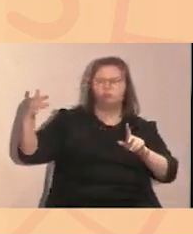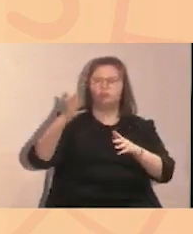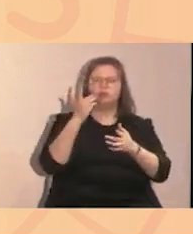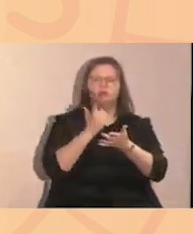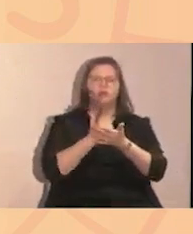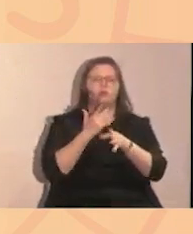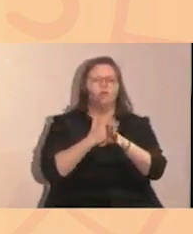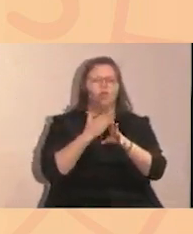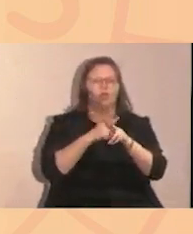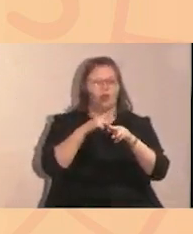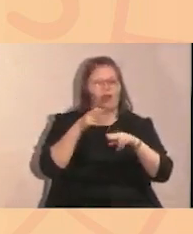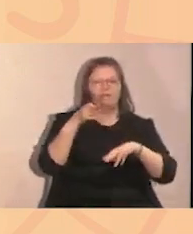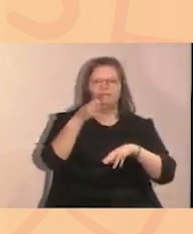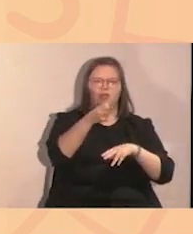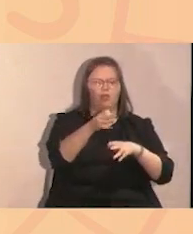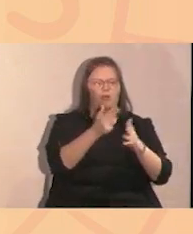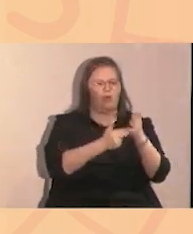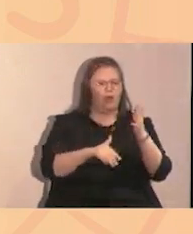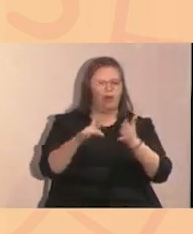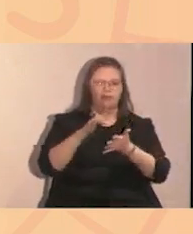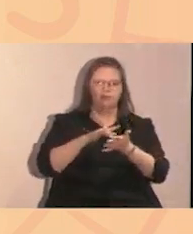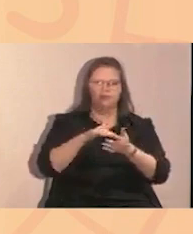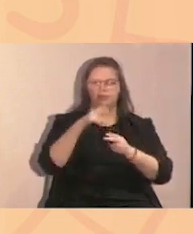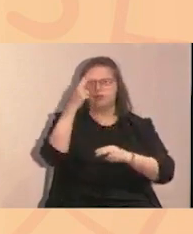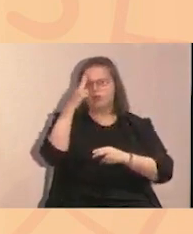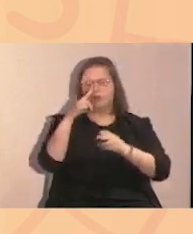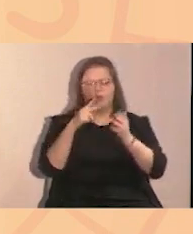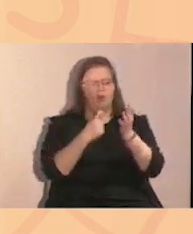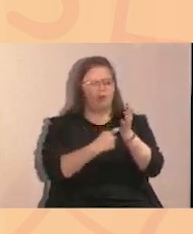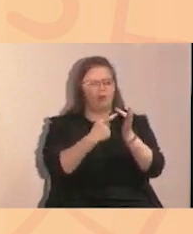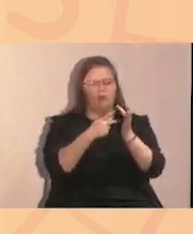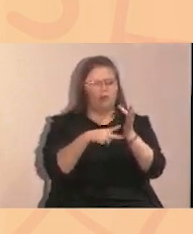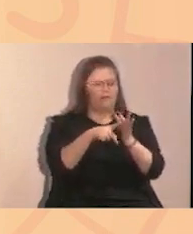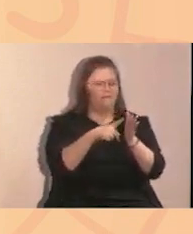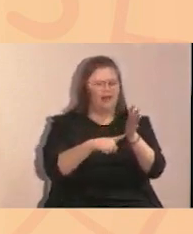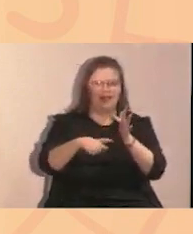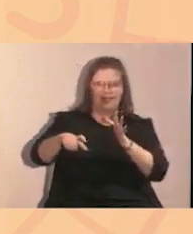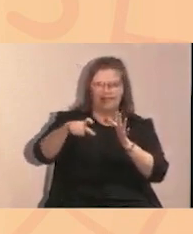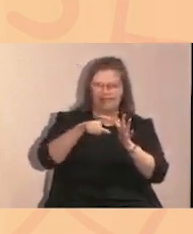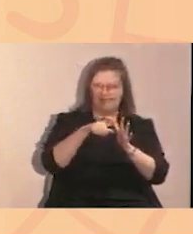Art Centre in an exhibition called Revealed. But for me, it's really important that brown,